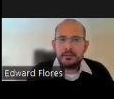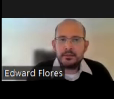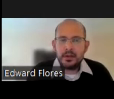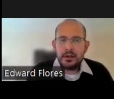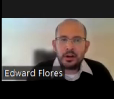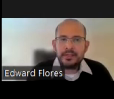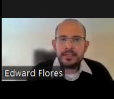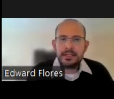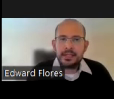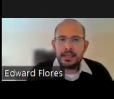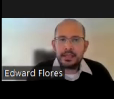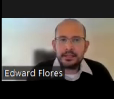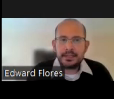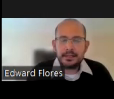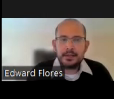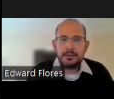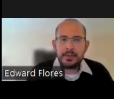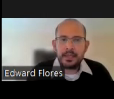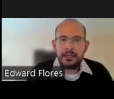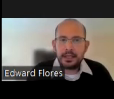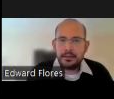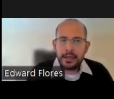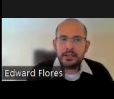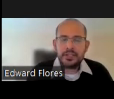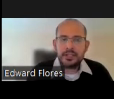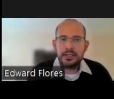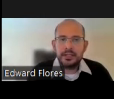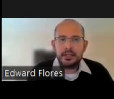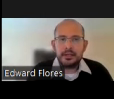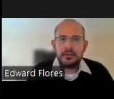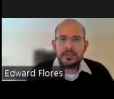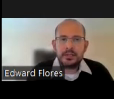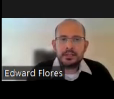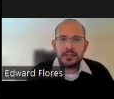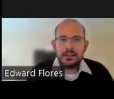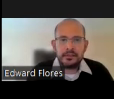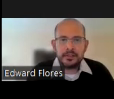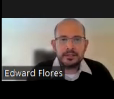harvesting and packaging what is collected in the fields.